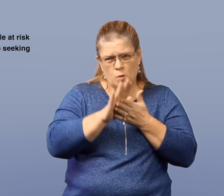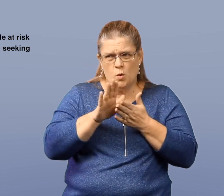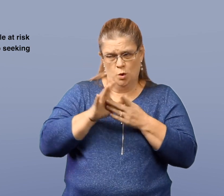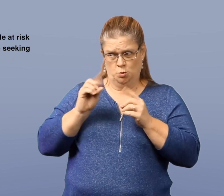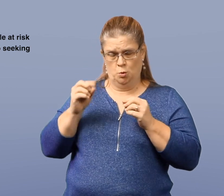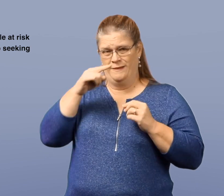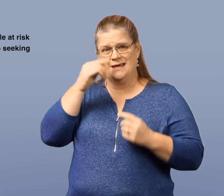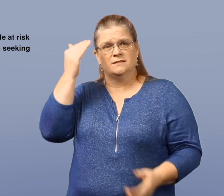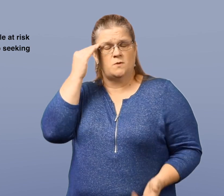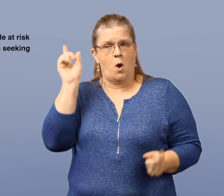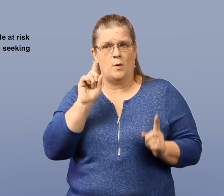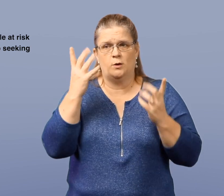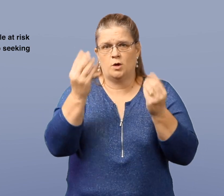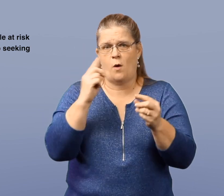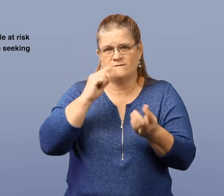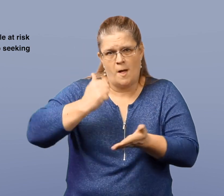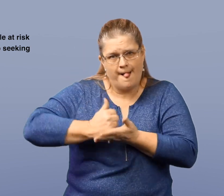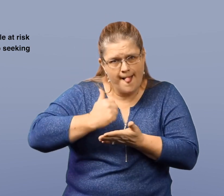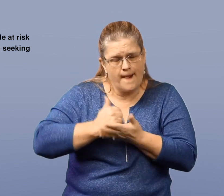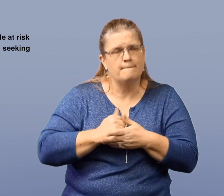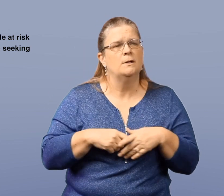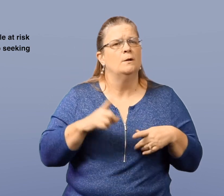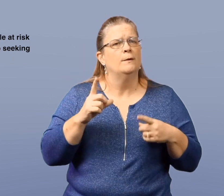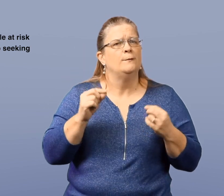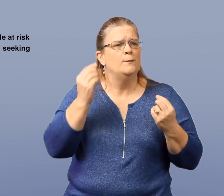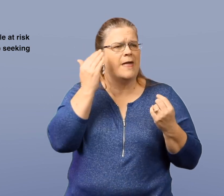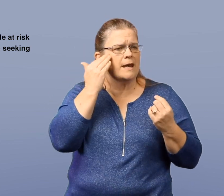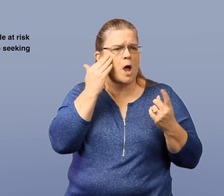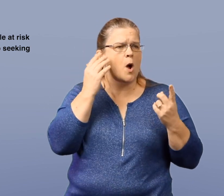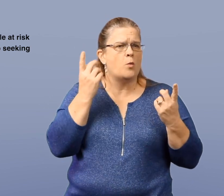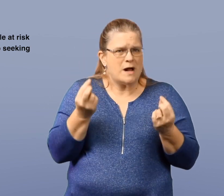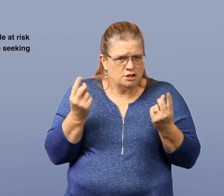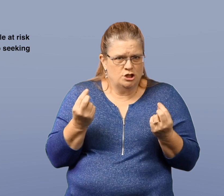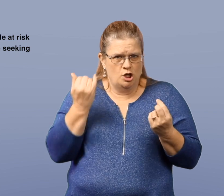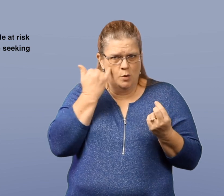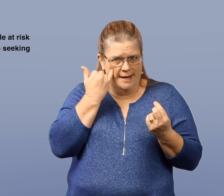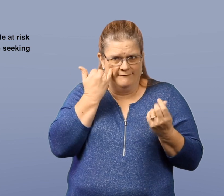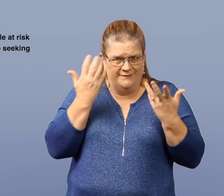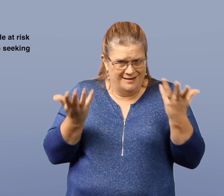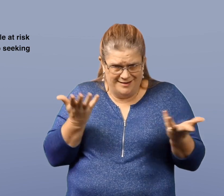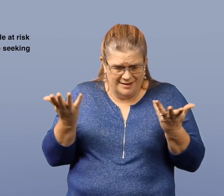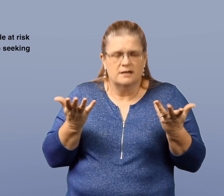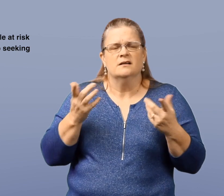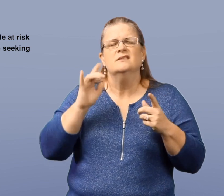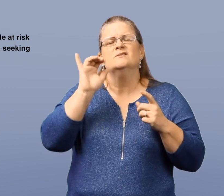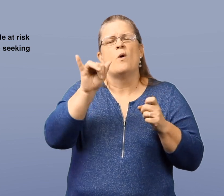In your schools do students know where they can go for help? Do they know what to do if a situation arises?